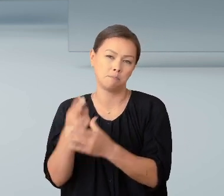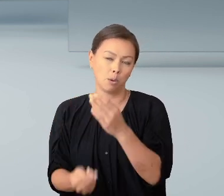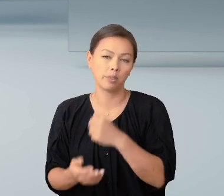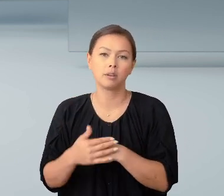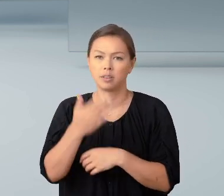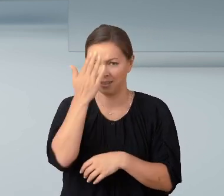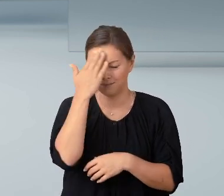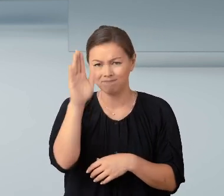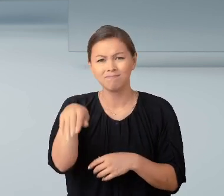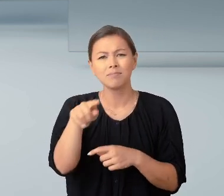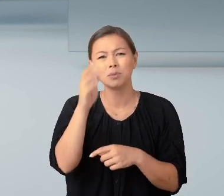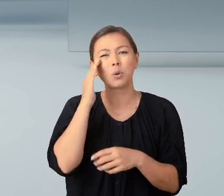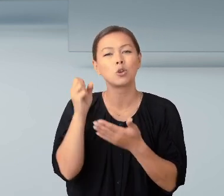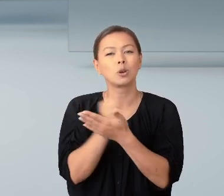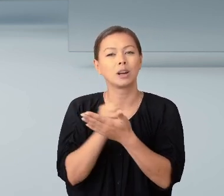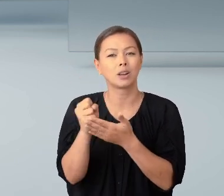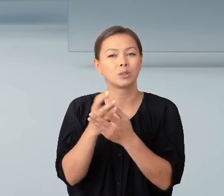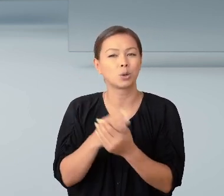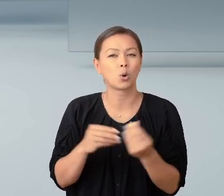story. You know that credit card where it says, "Tickets to the